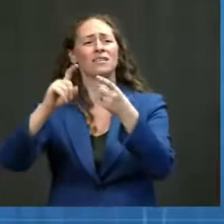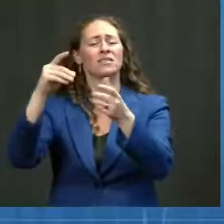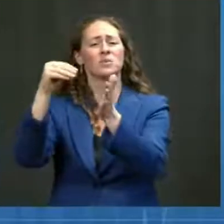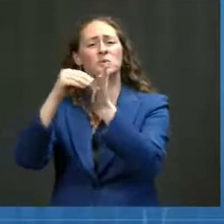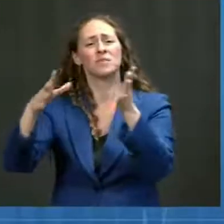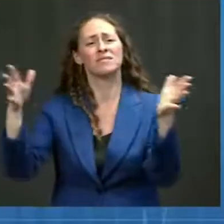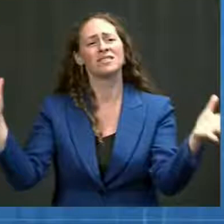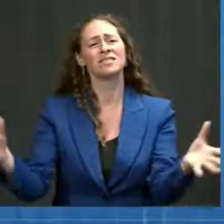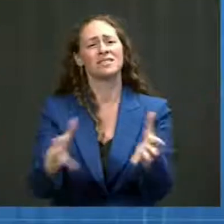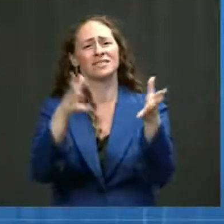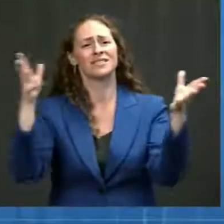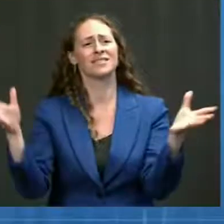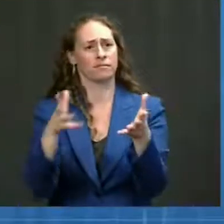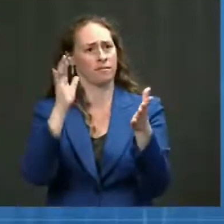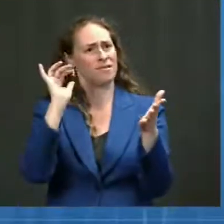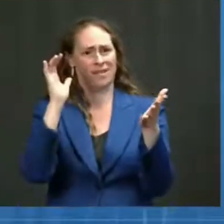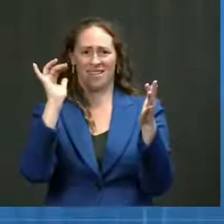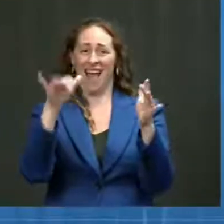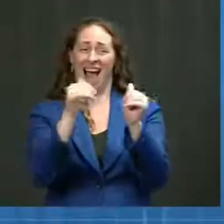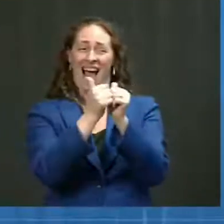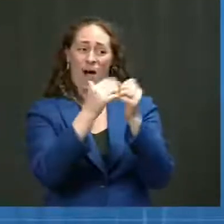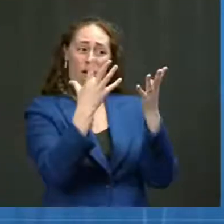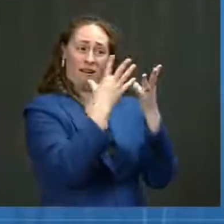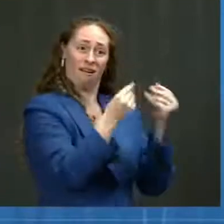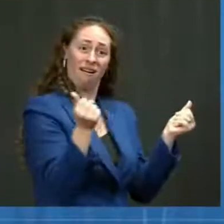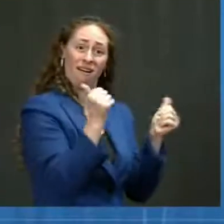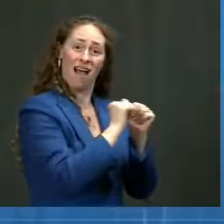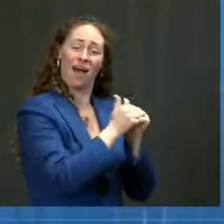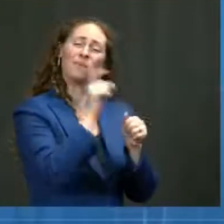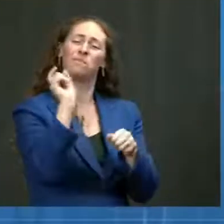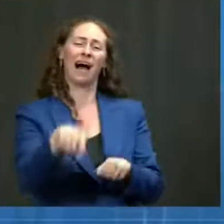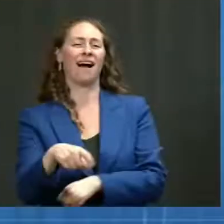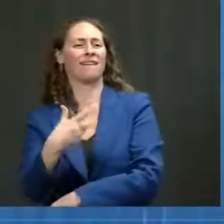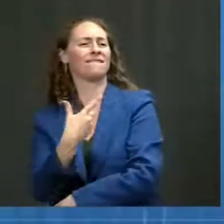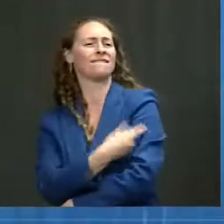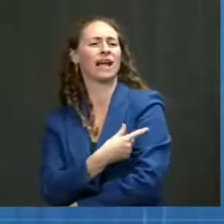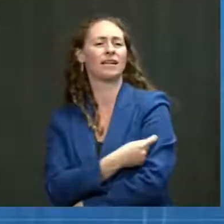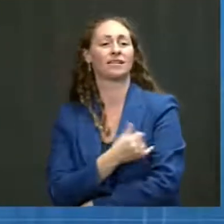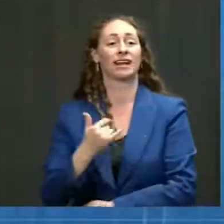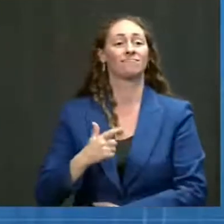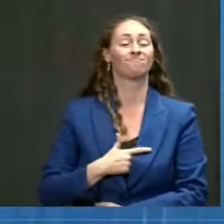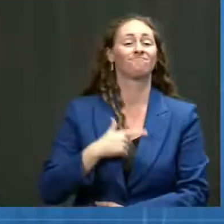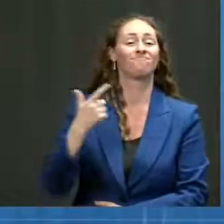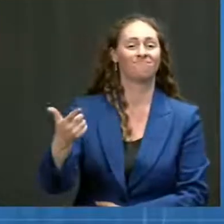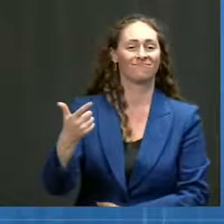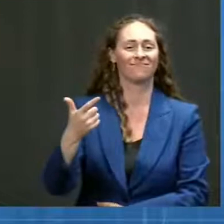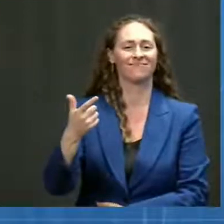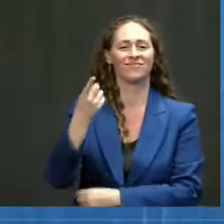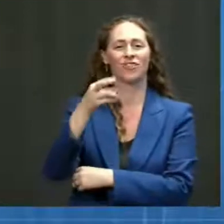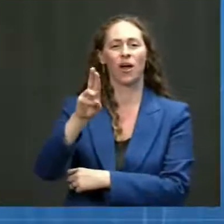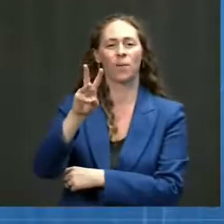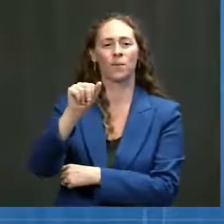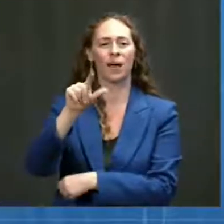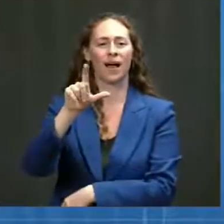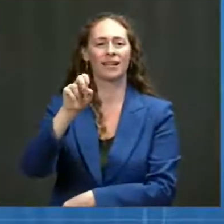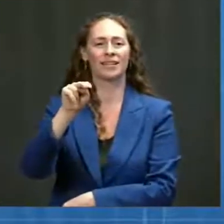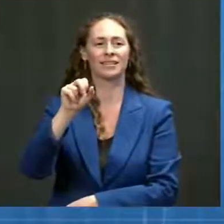NEIGHBORS, TO GET VACCINATED. THAT IS OUR PATH TO ENDING THIS PANDEMIC.